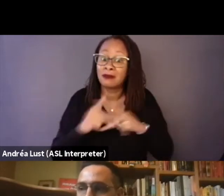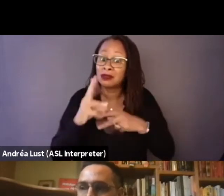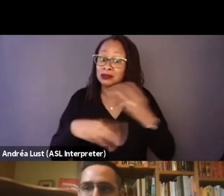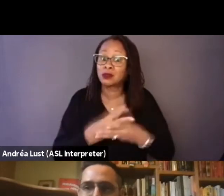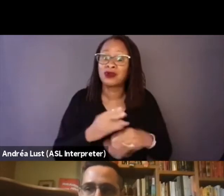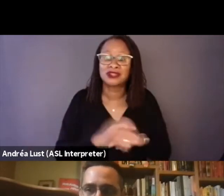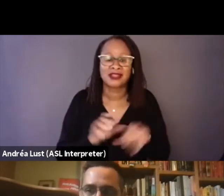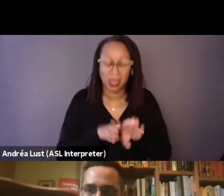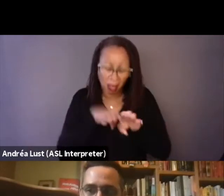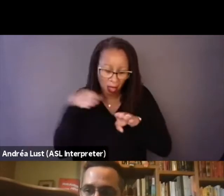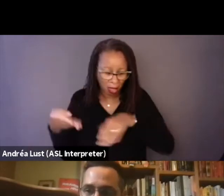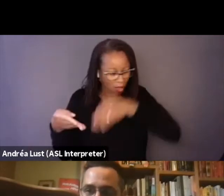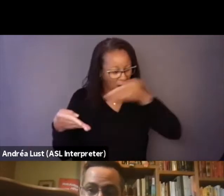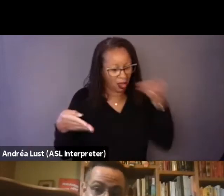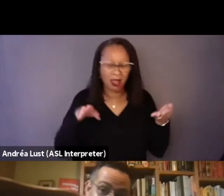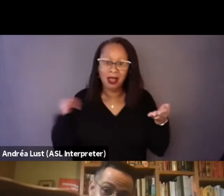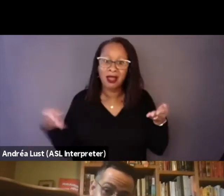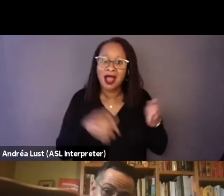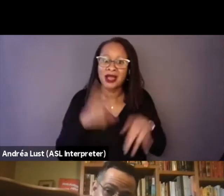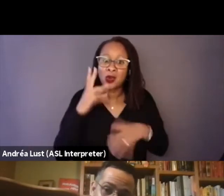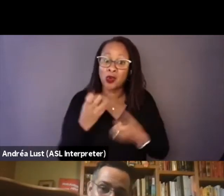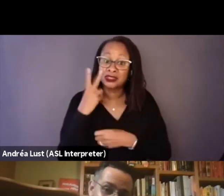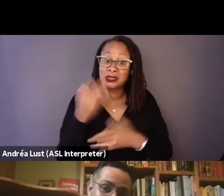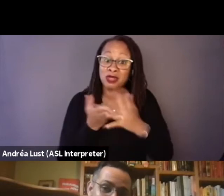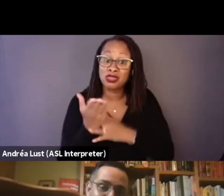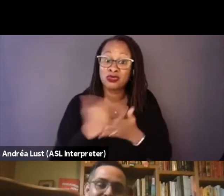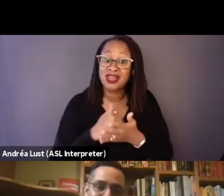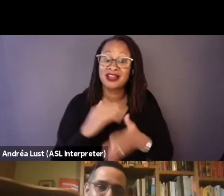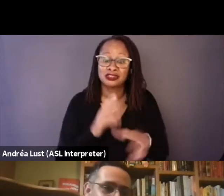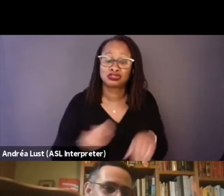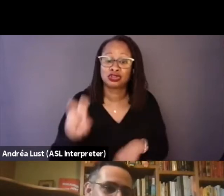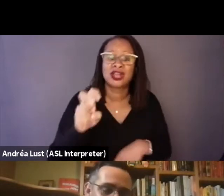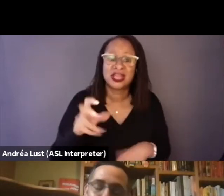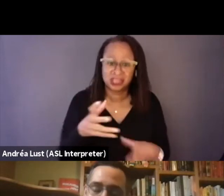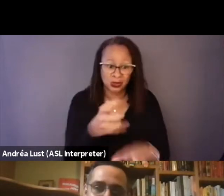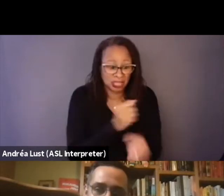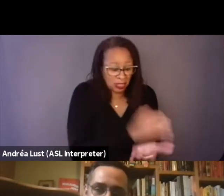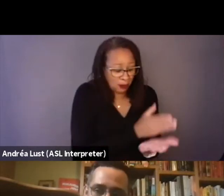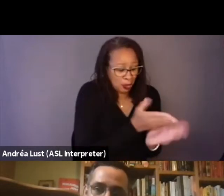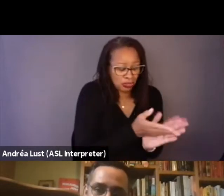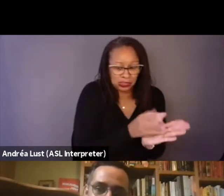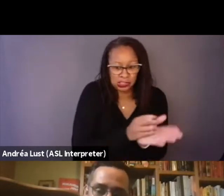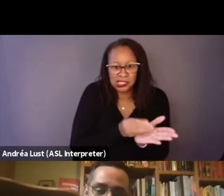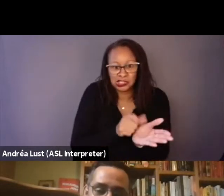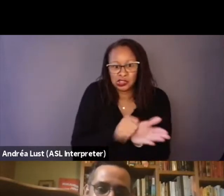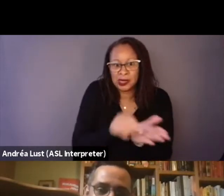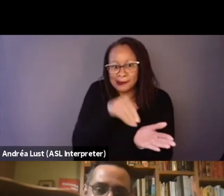I just wanted to see him through that journey. So it was really just taking our budget and trying to stretch it, so we could film in Lebanon for a couple of days over New Year's.